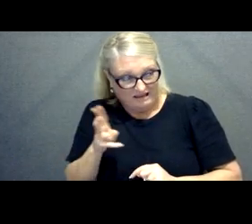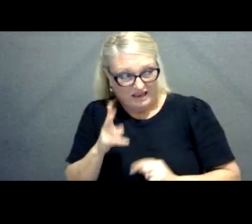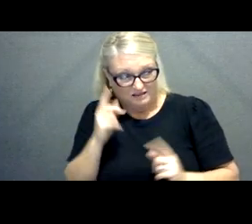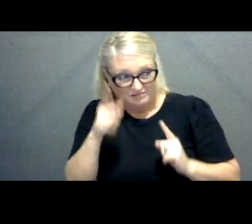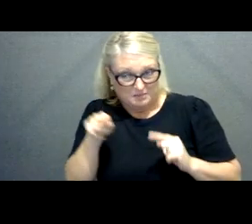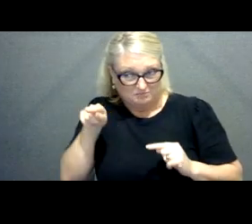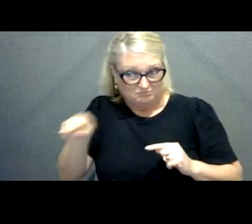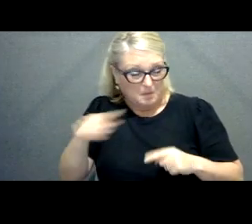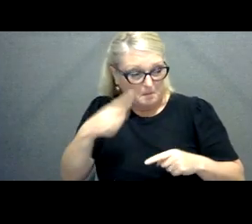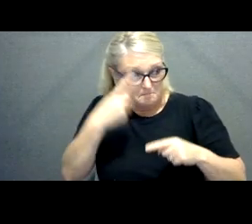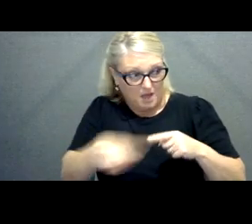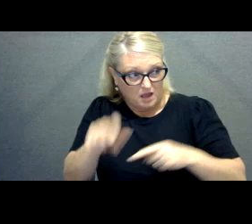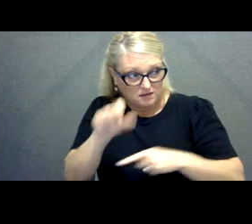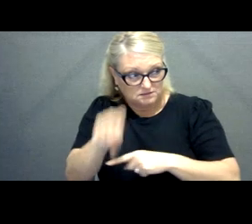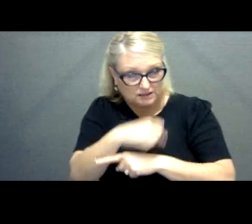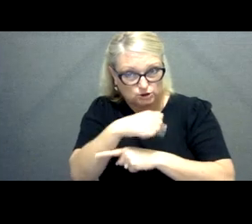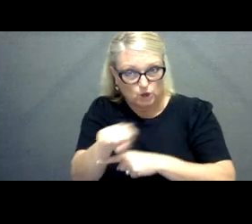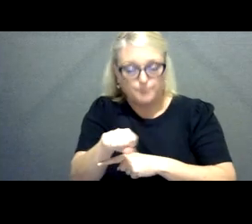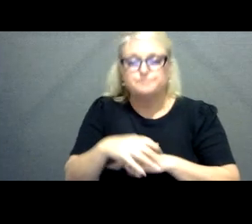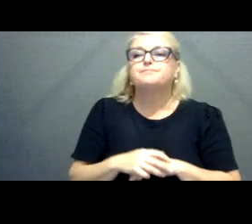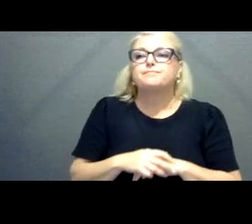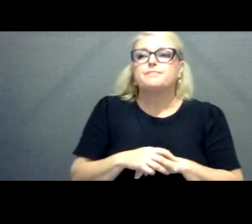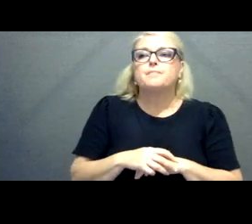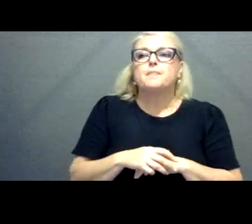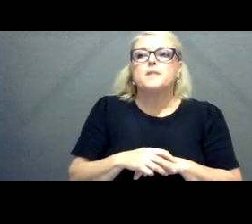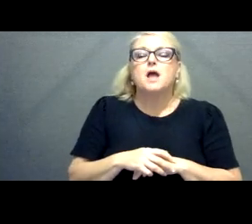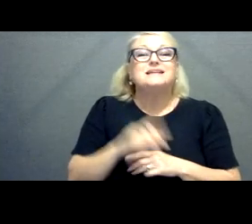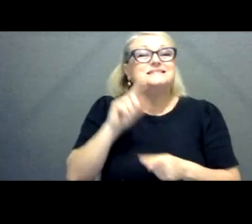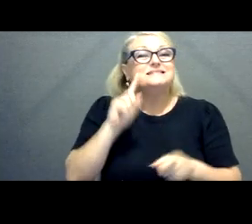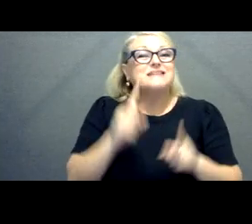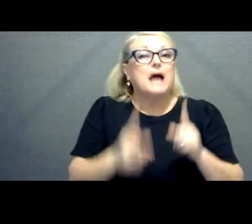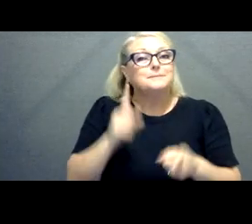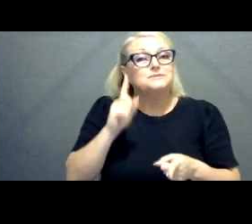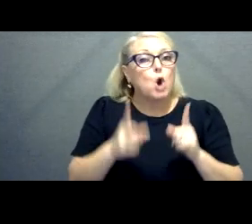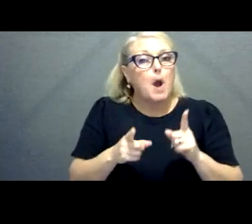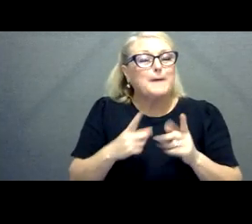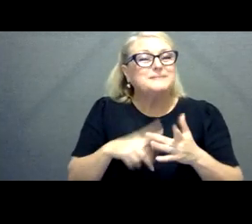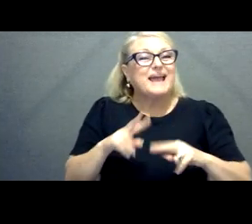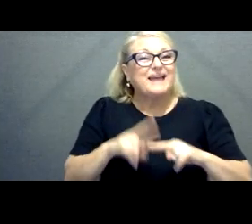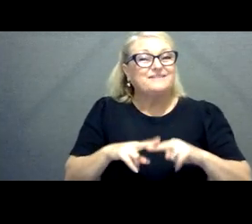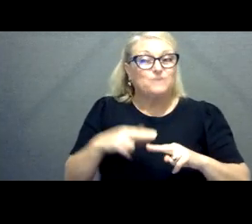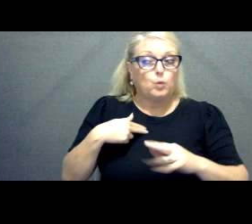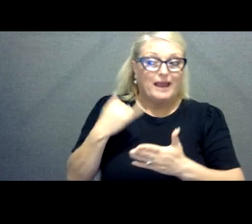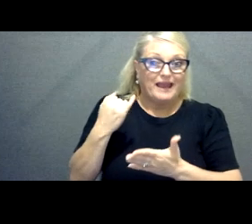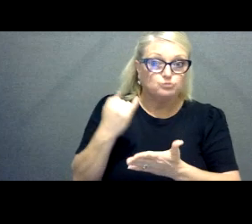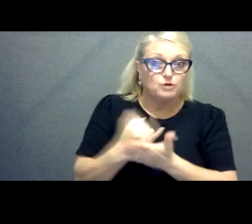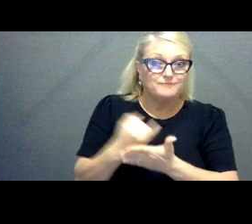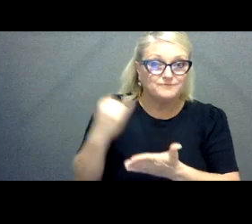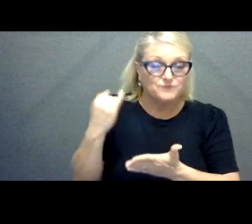see when a matter has been refused um we get additional information from the client or the